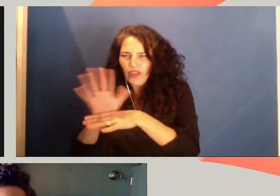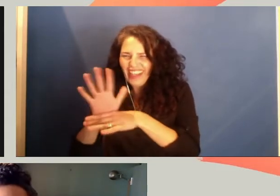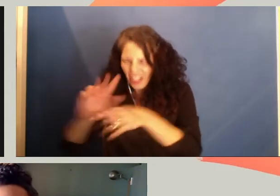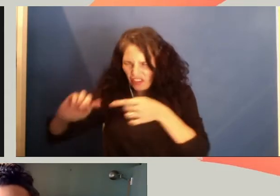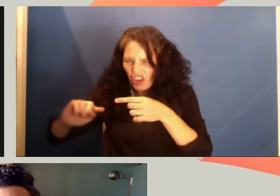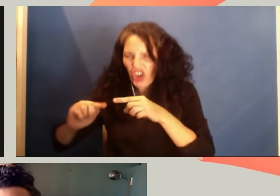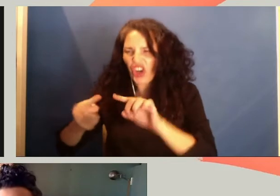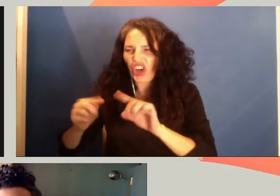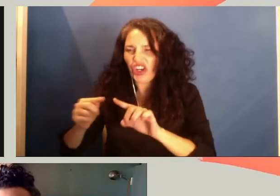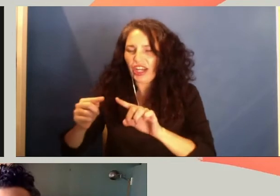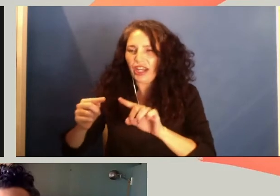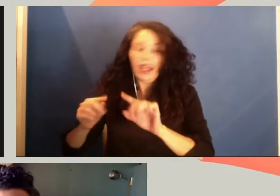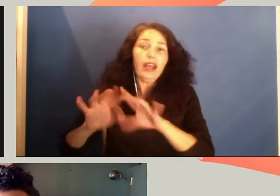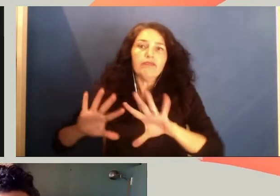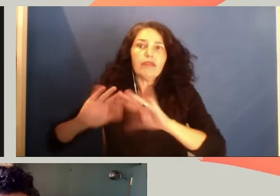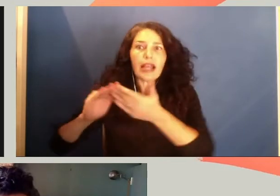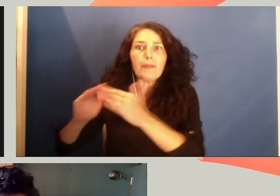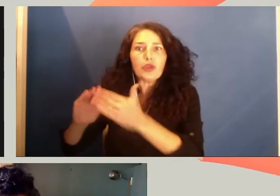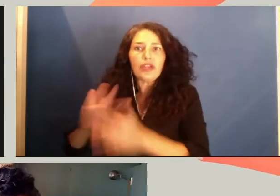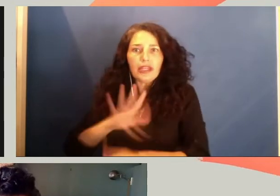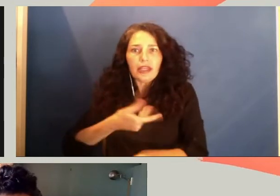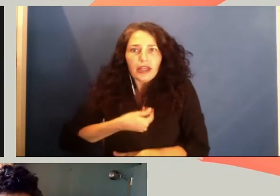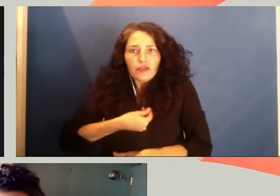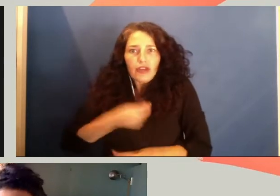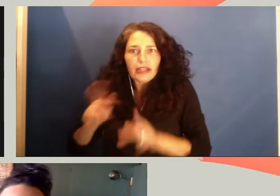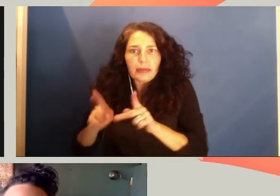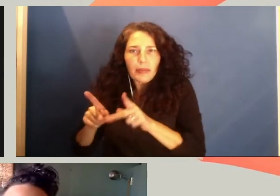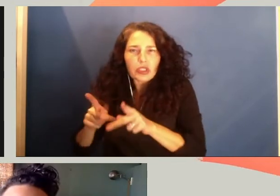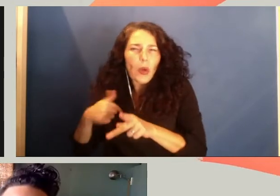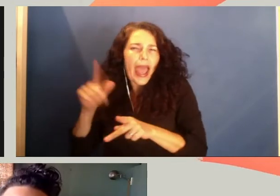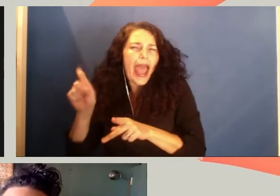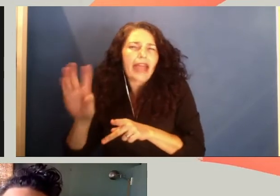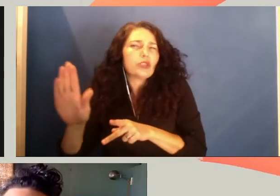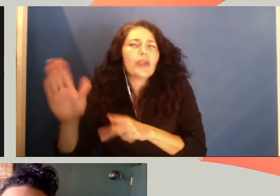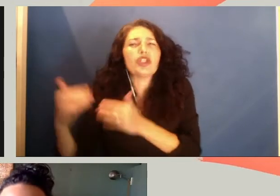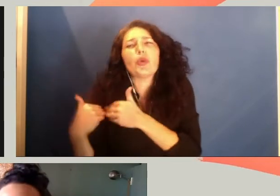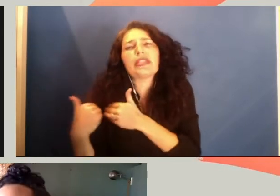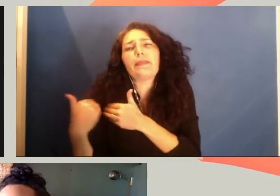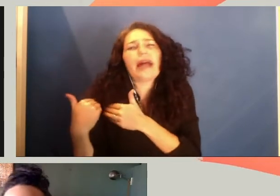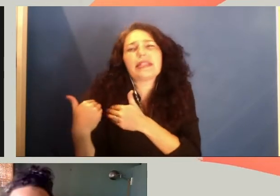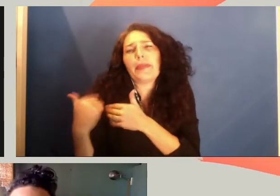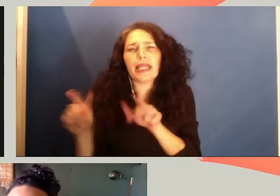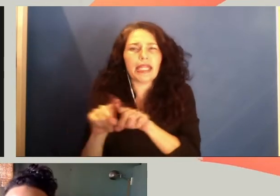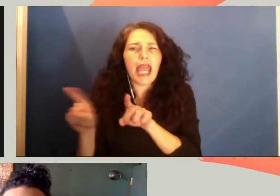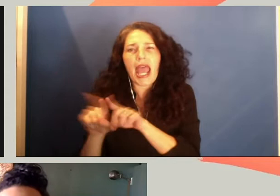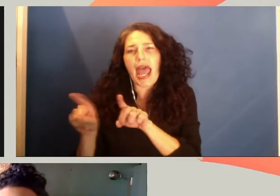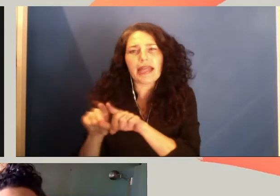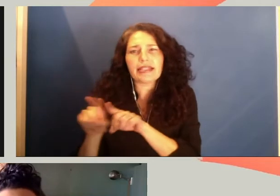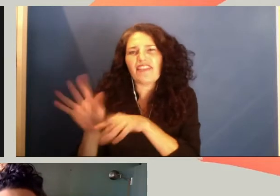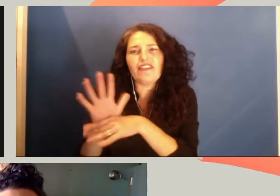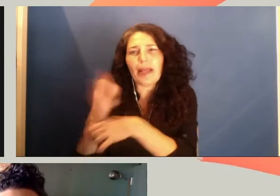what her responsibility was as a filmmaker. And I expected something like, that she would say that her responsibility